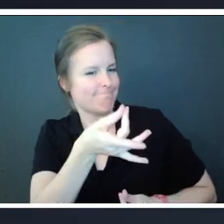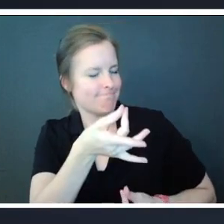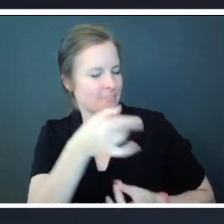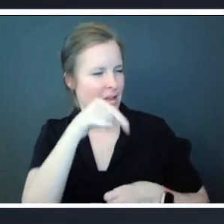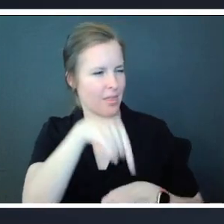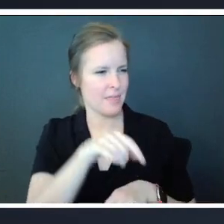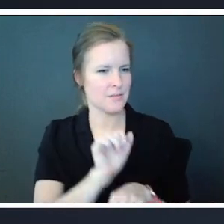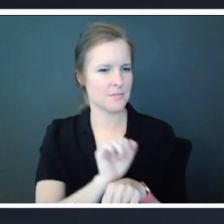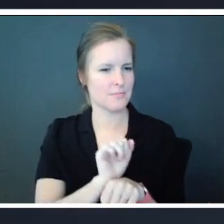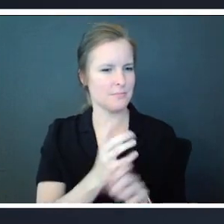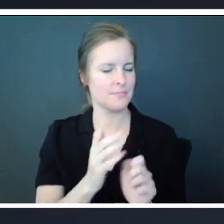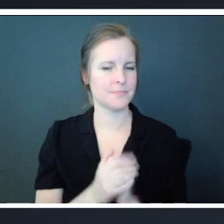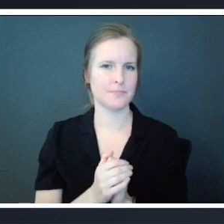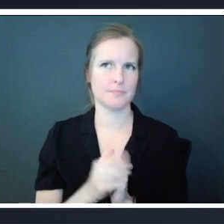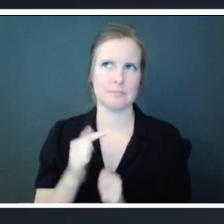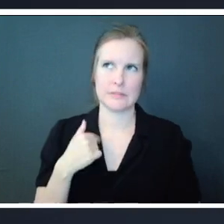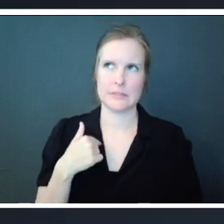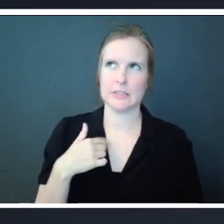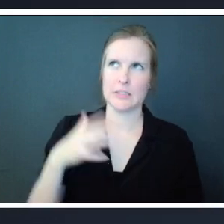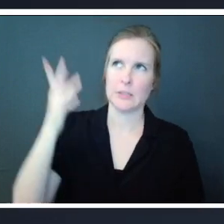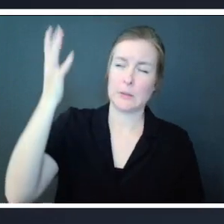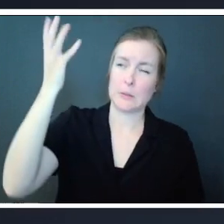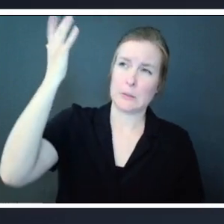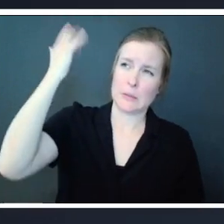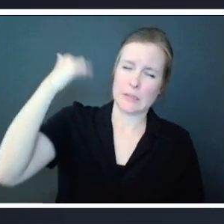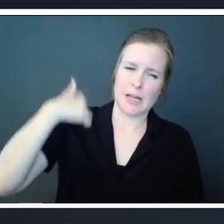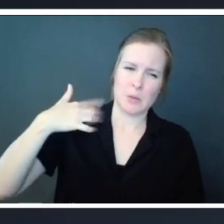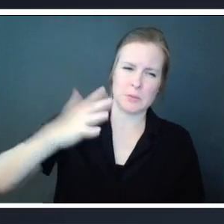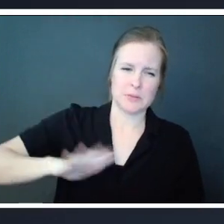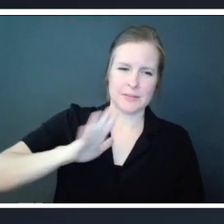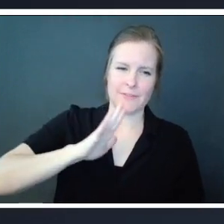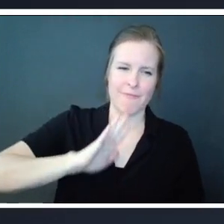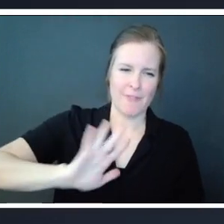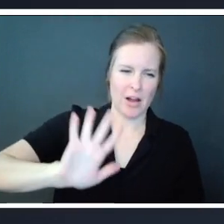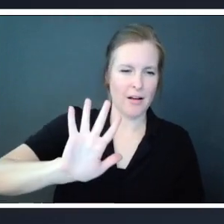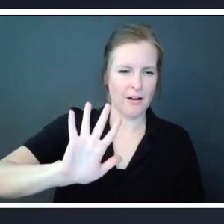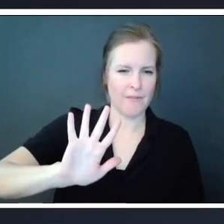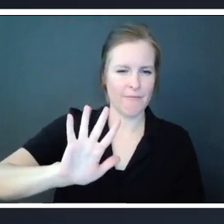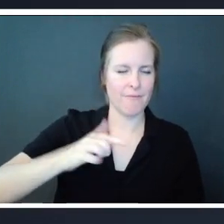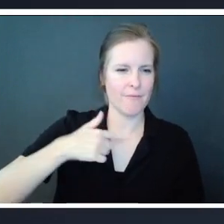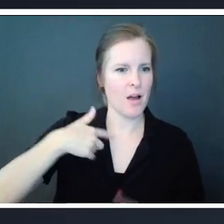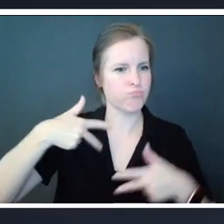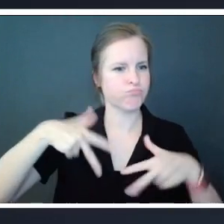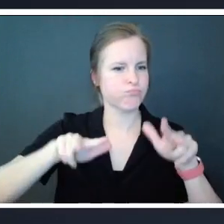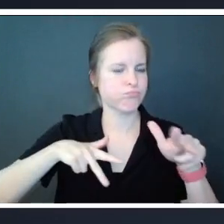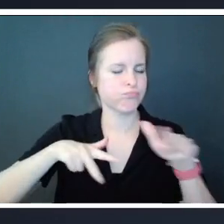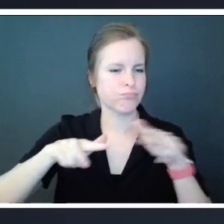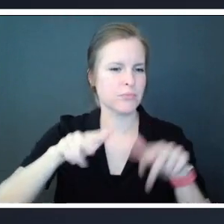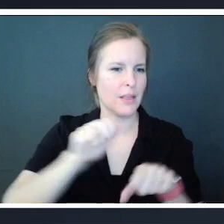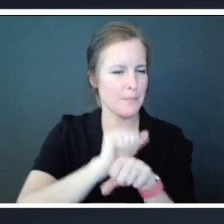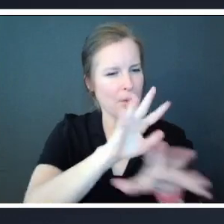when I was around five years old, hiking in the Appalachian Mountains, and I remember I saw birds